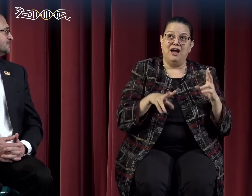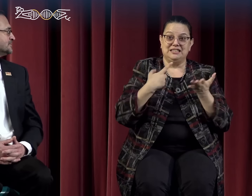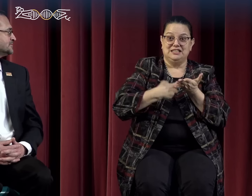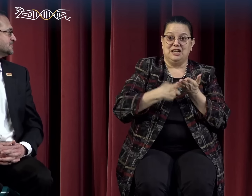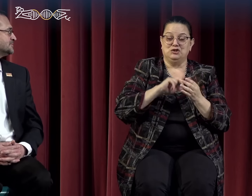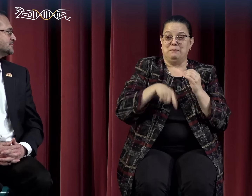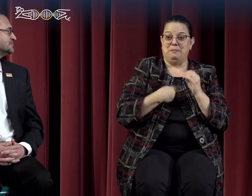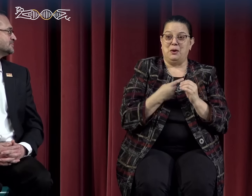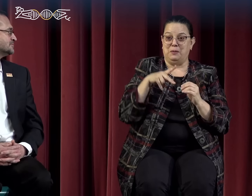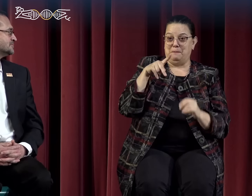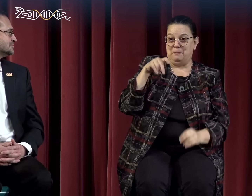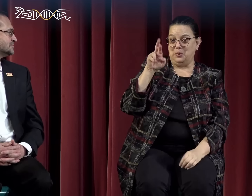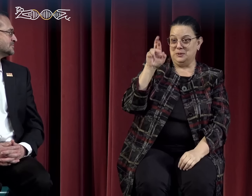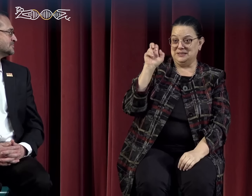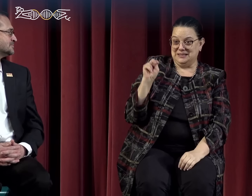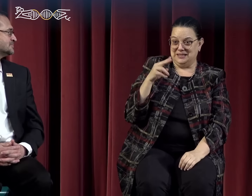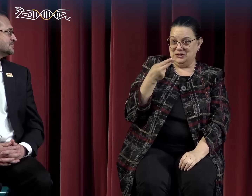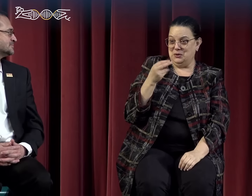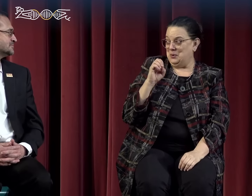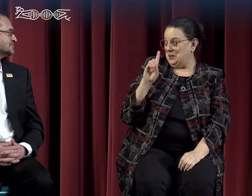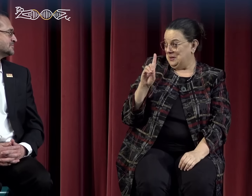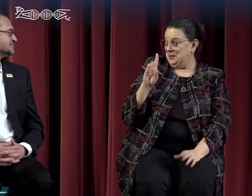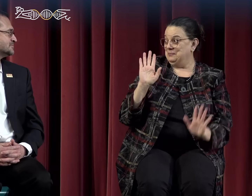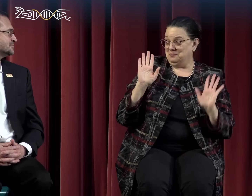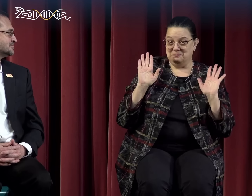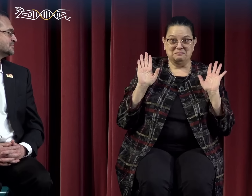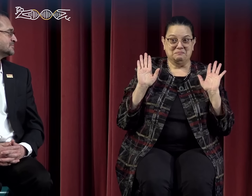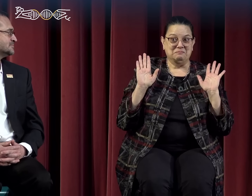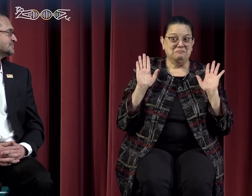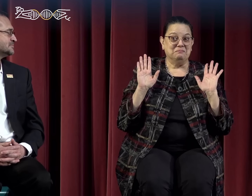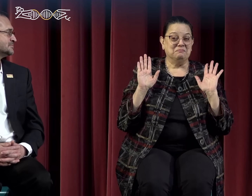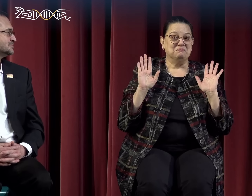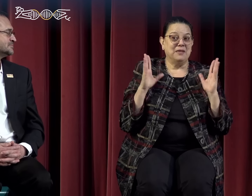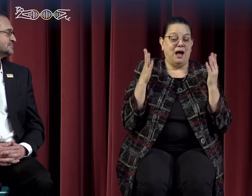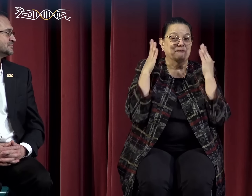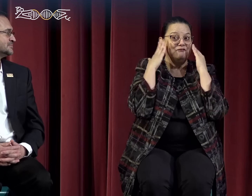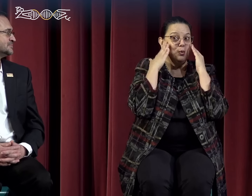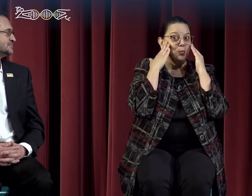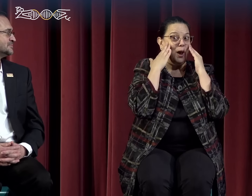having highly controversial and sensitive conversations around concept of personhood. I'm well aware of this.